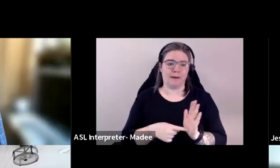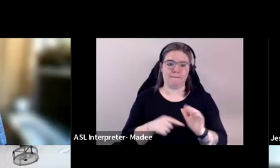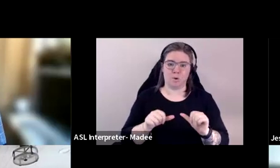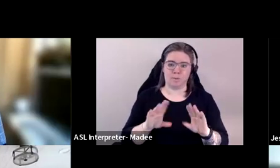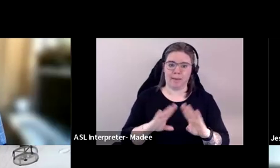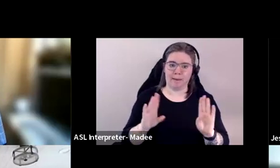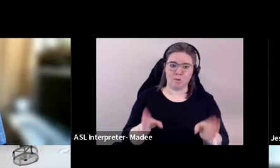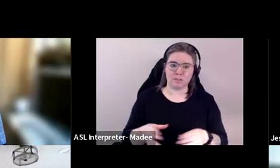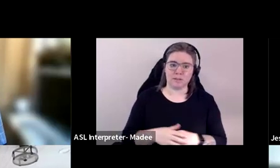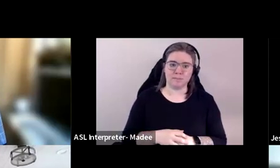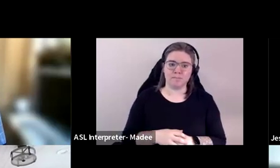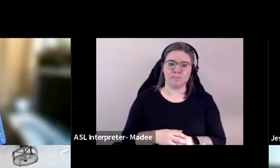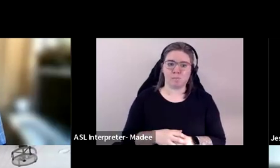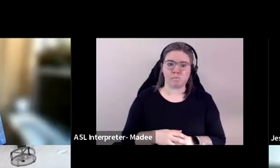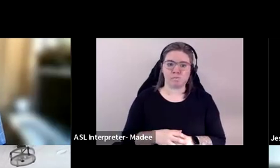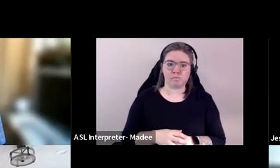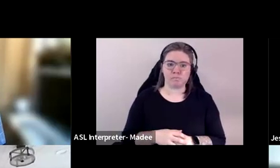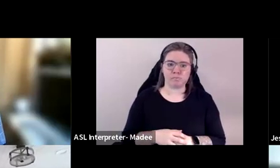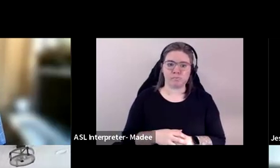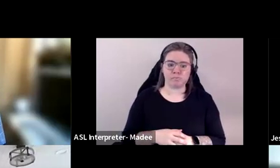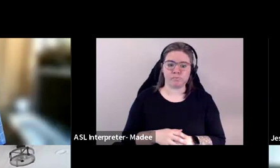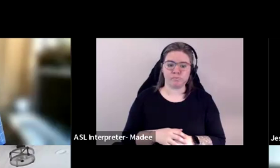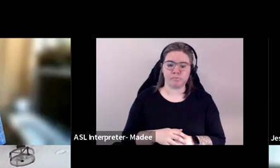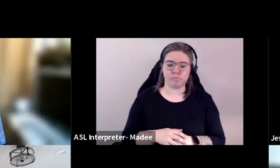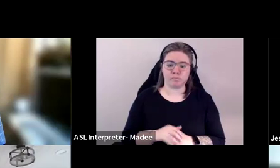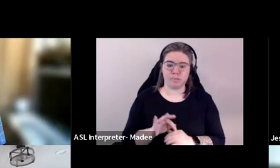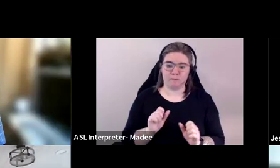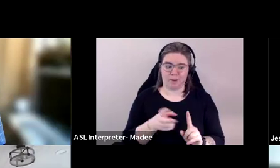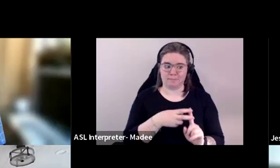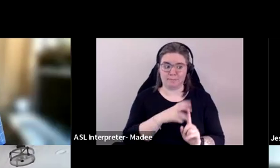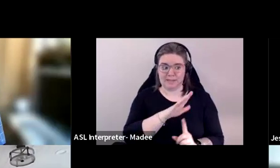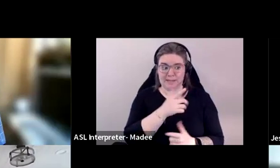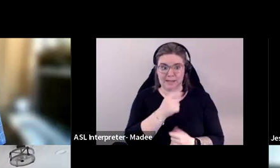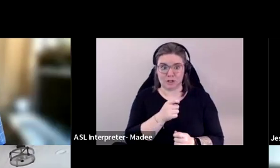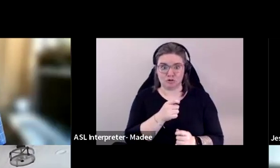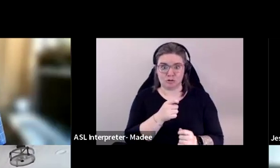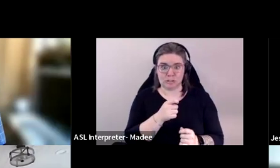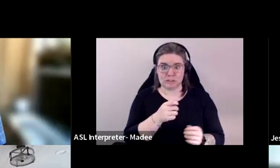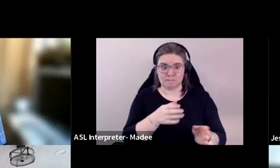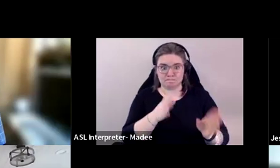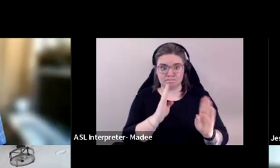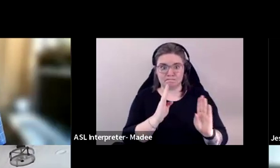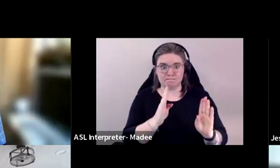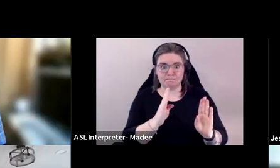So if we can get him interested in this, if there were. If if